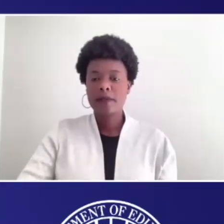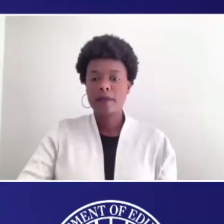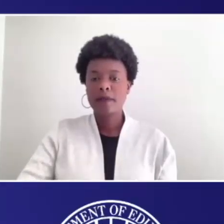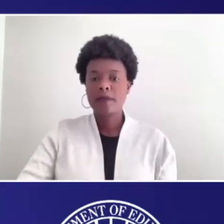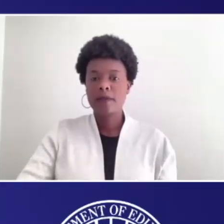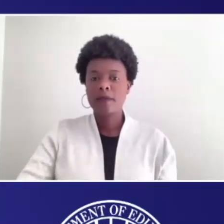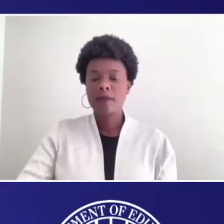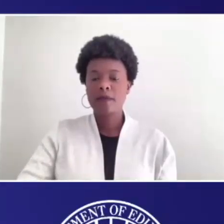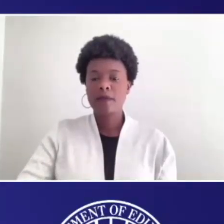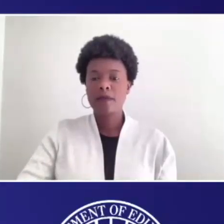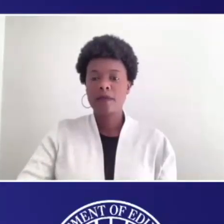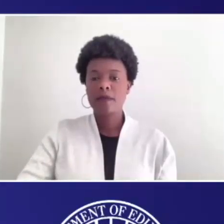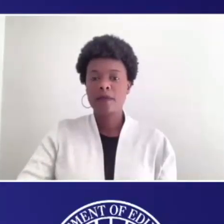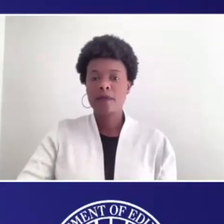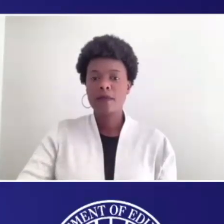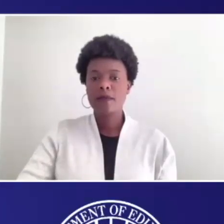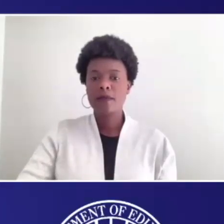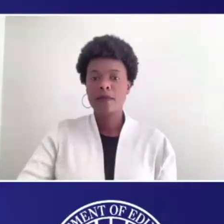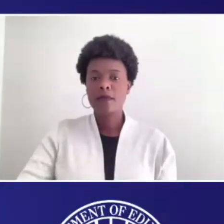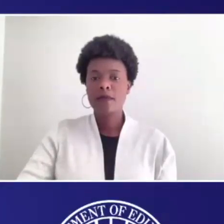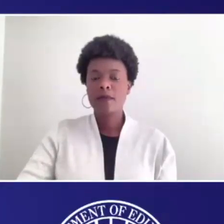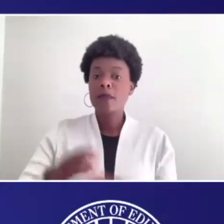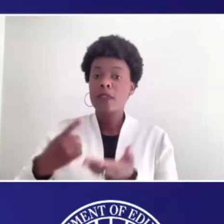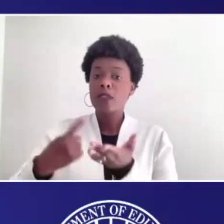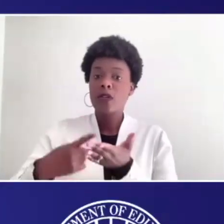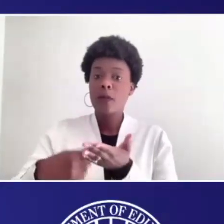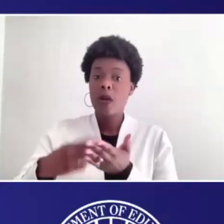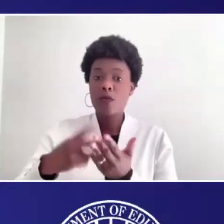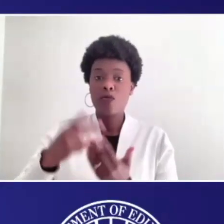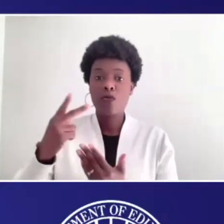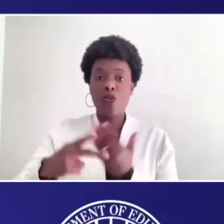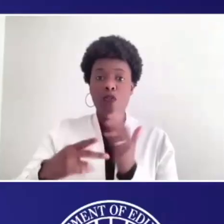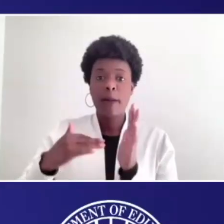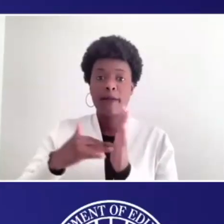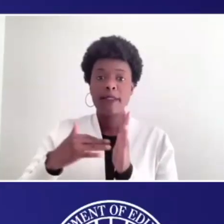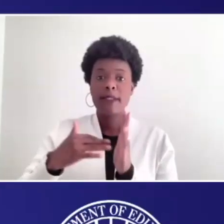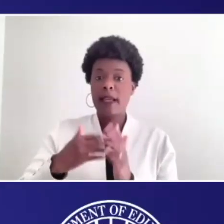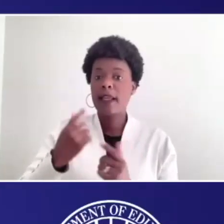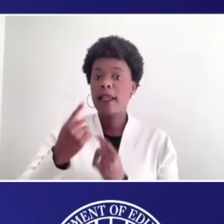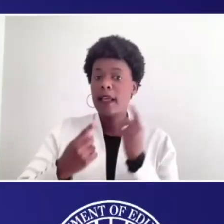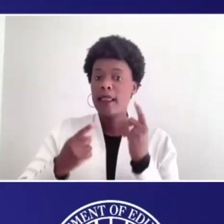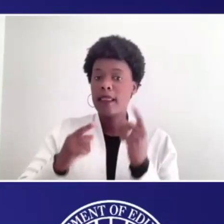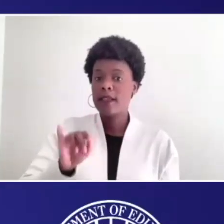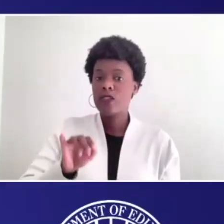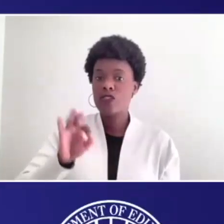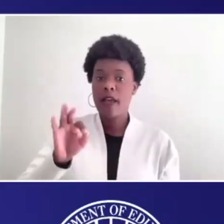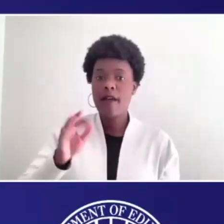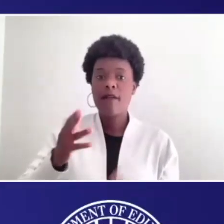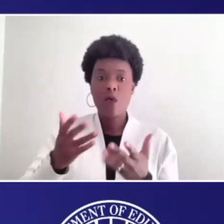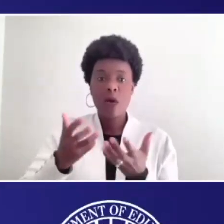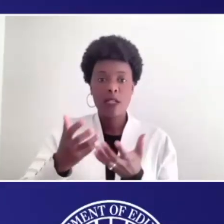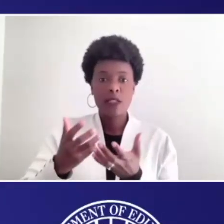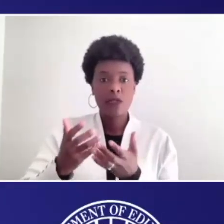about the program of study, and I think Jeff wanted to talk through that. Did you want me to finish this last